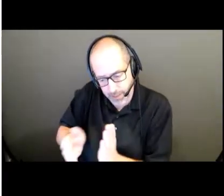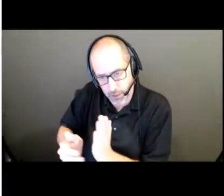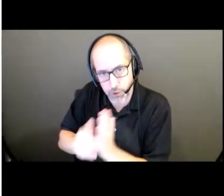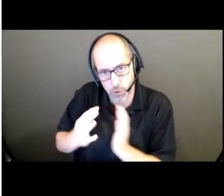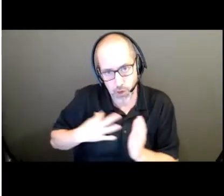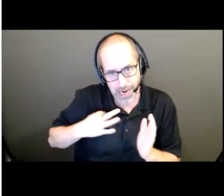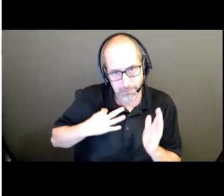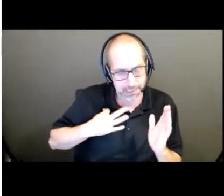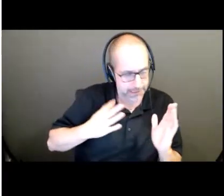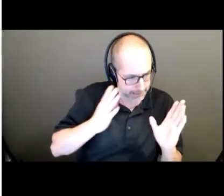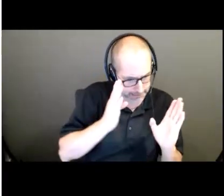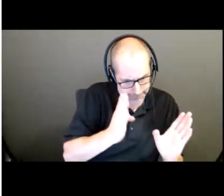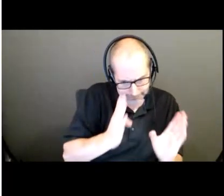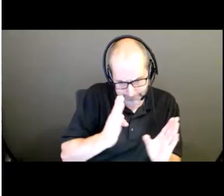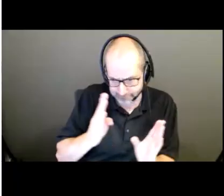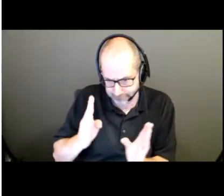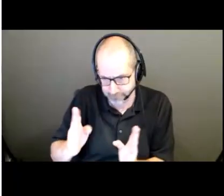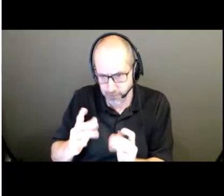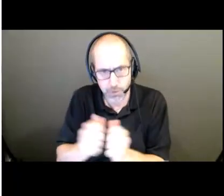that accurately represents you.